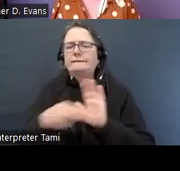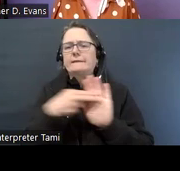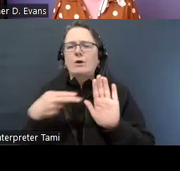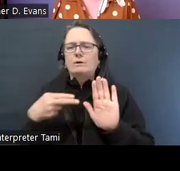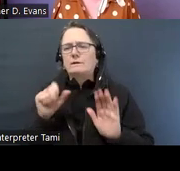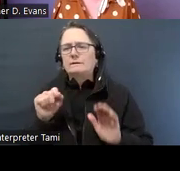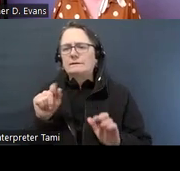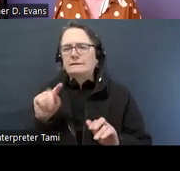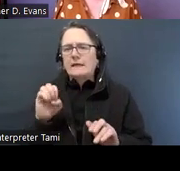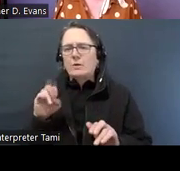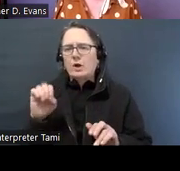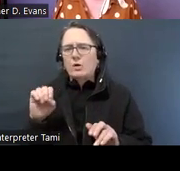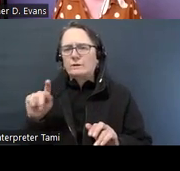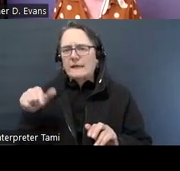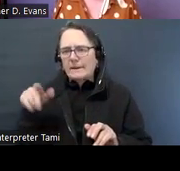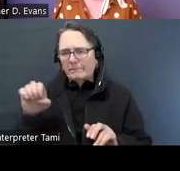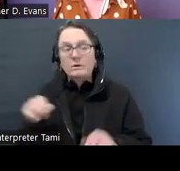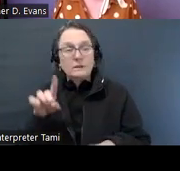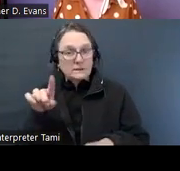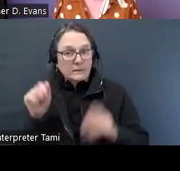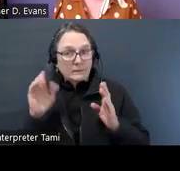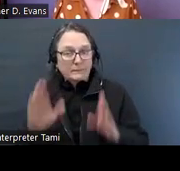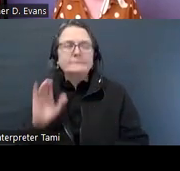for example, than non-disabled individuals.